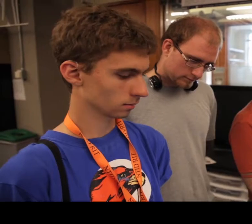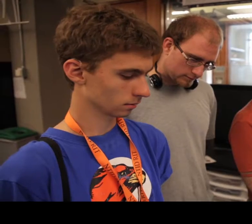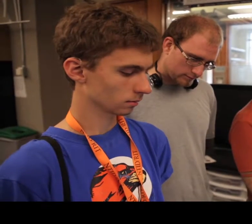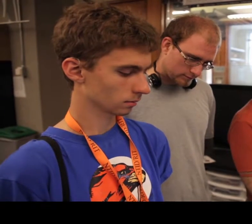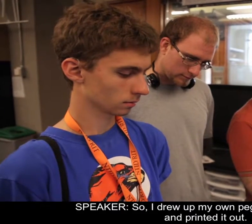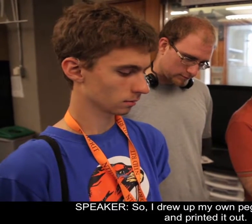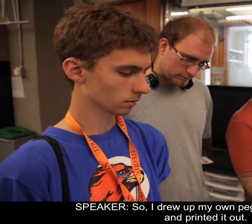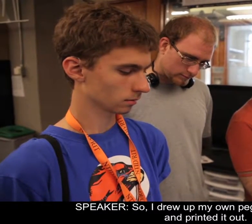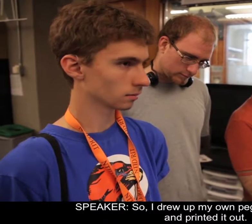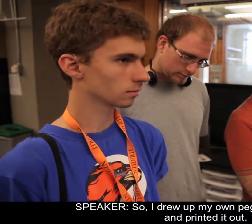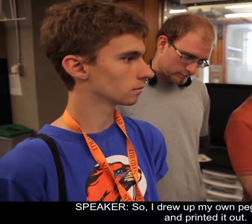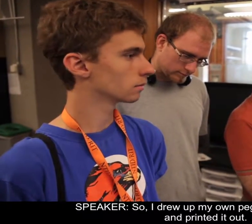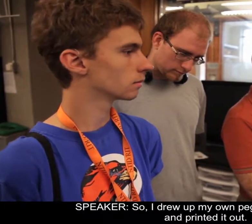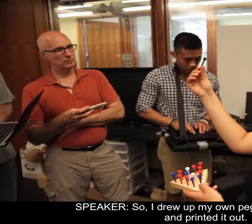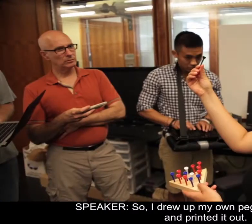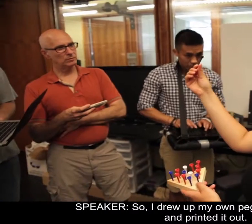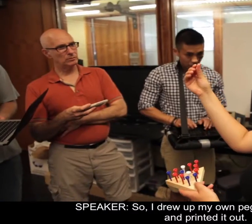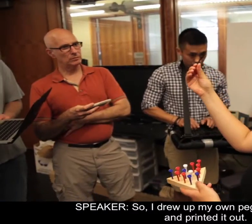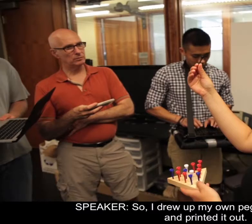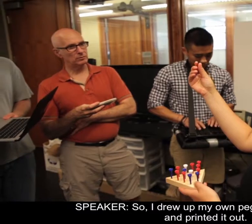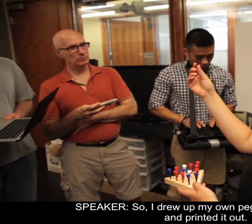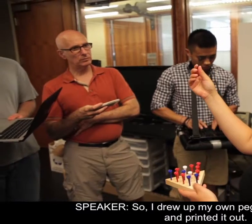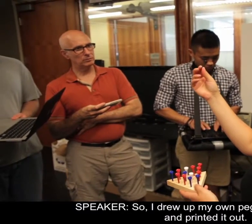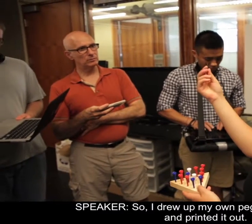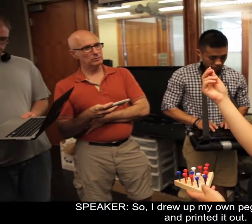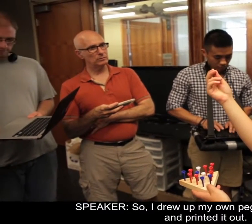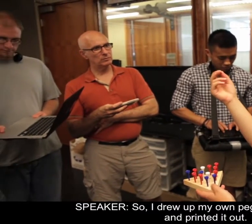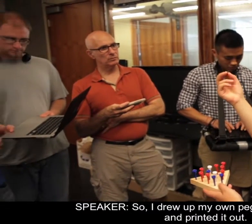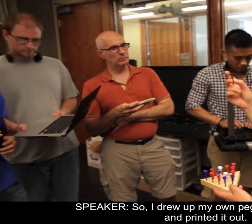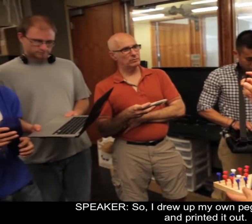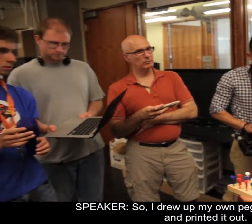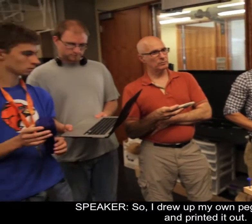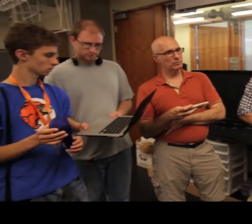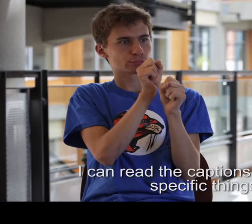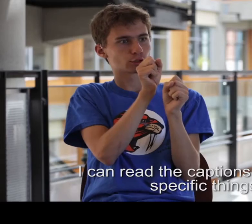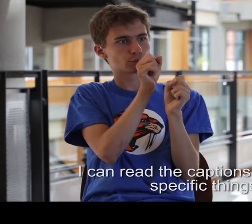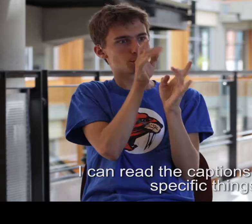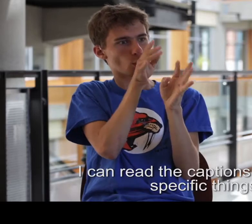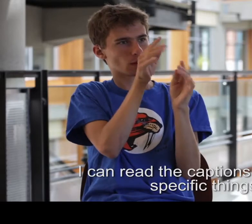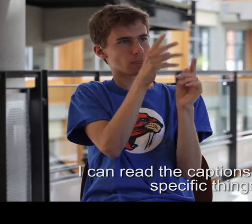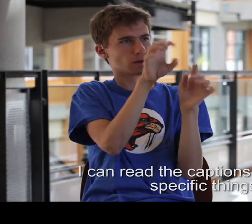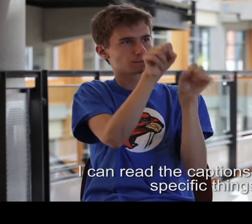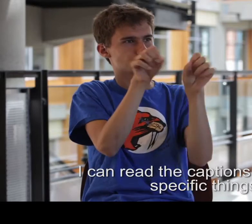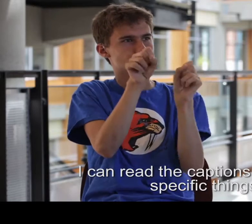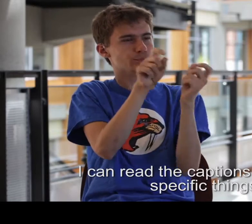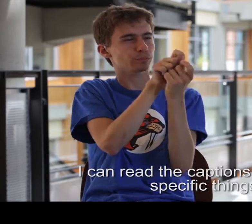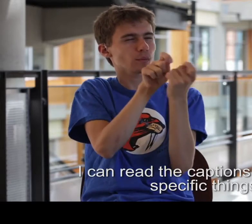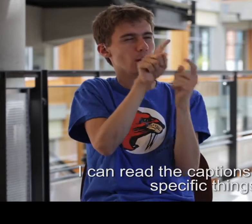and I'm able to search through the material for keywords. Within the lecture capture system that the University of Washington offers,